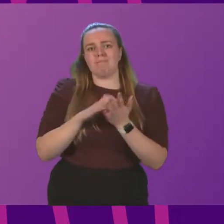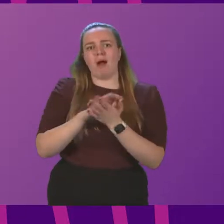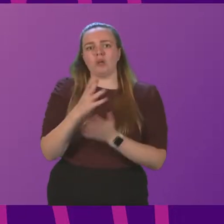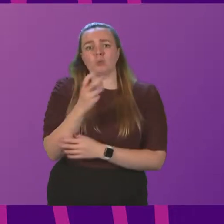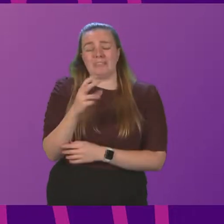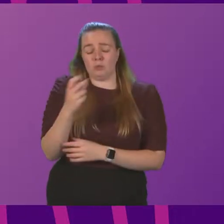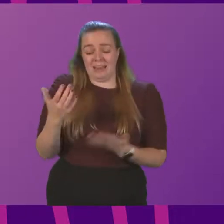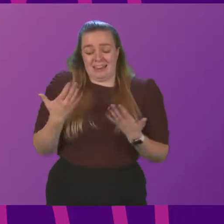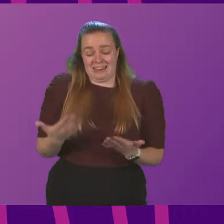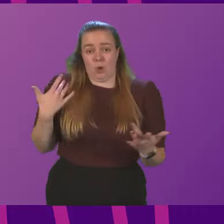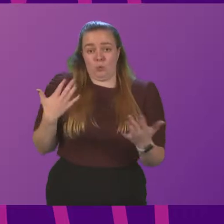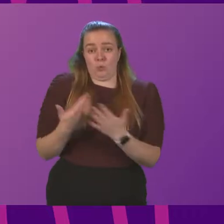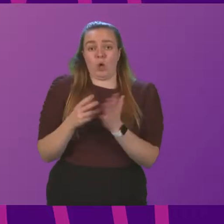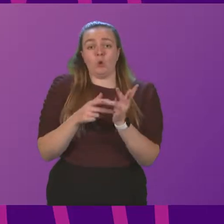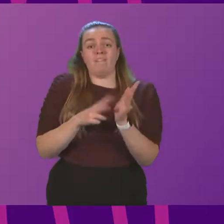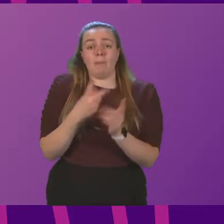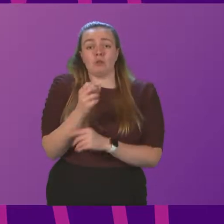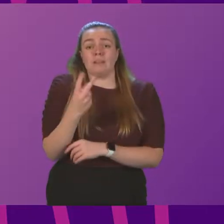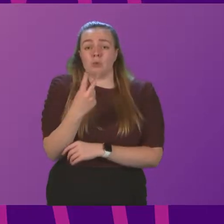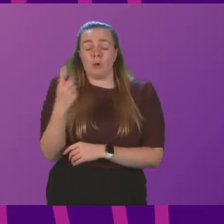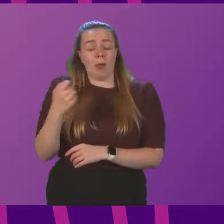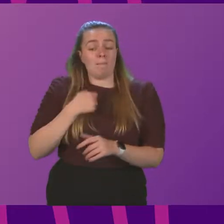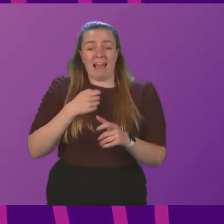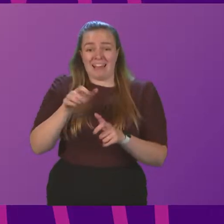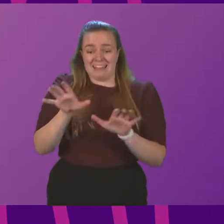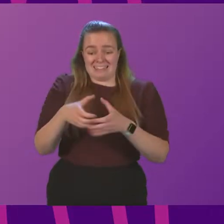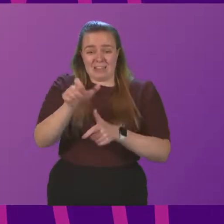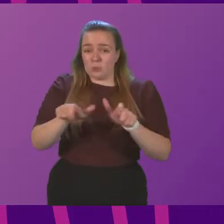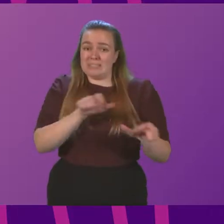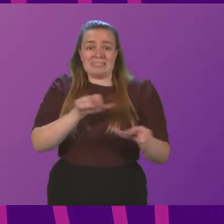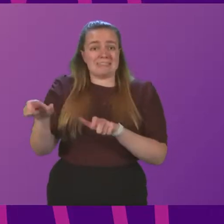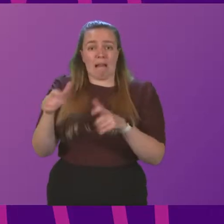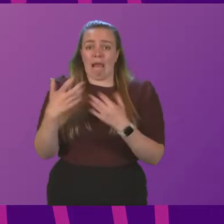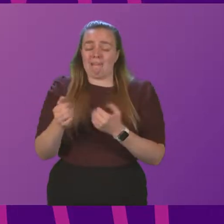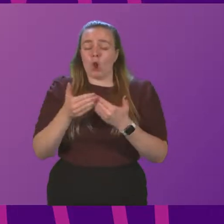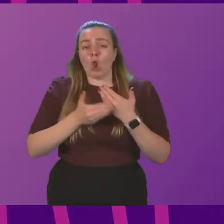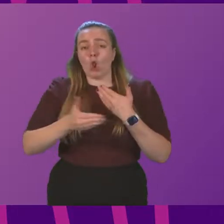2021 and my constituent continues to suffer from long Covid, with no long-term care plan